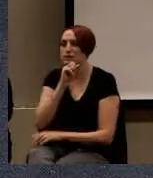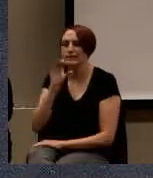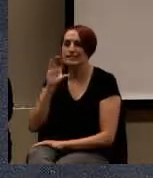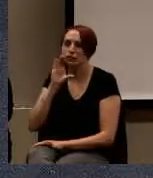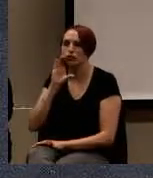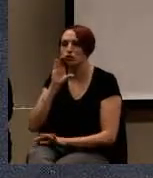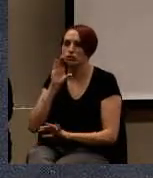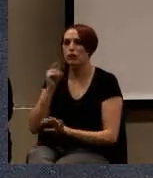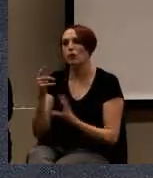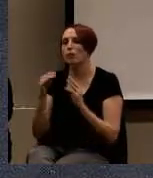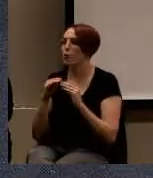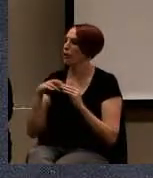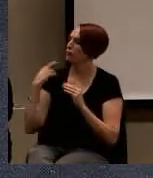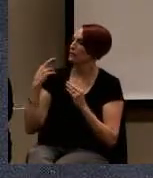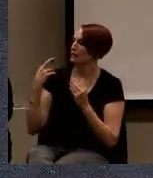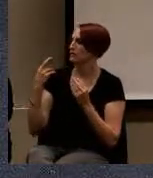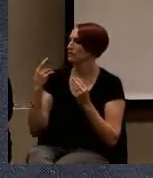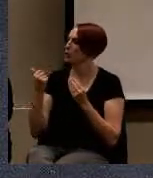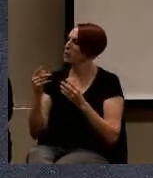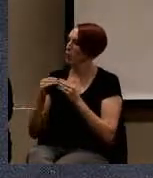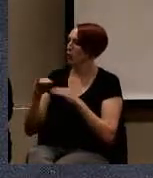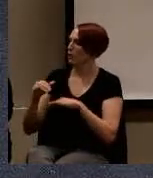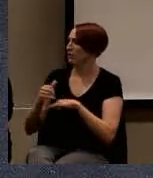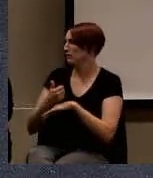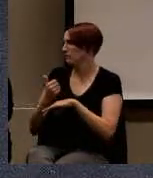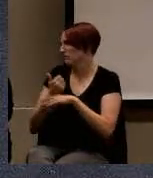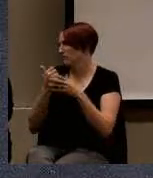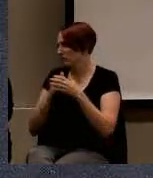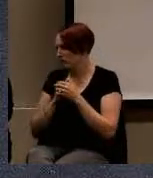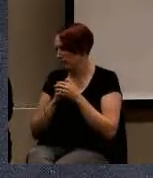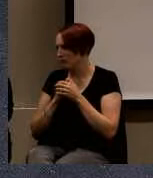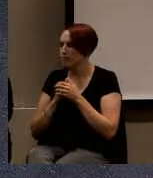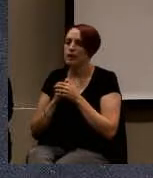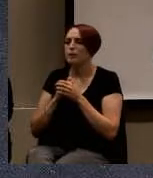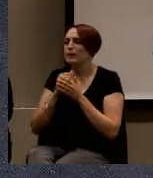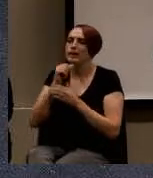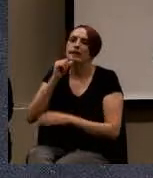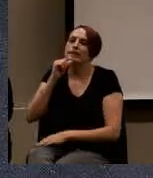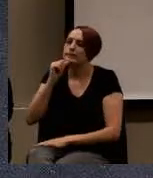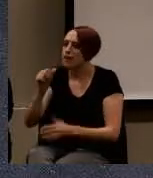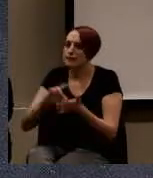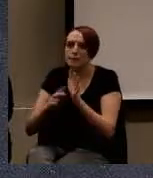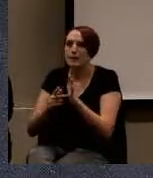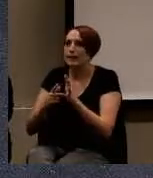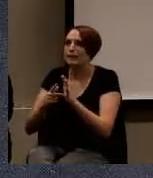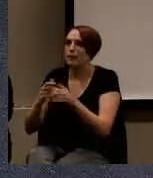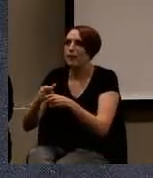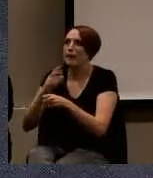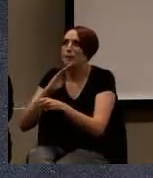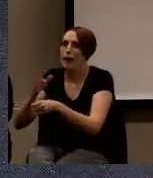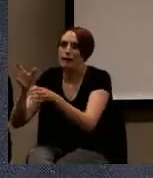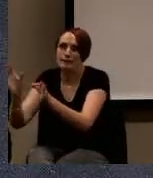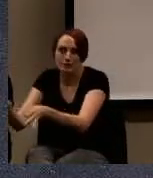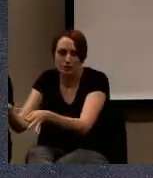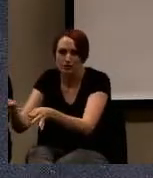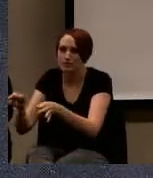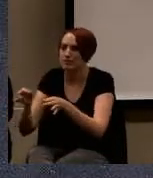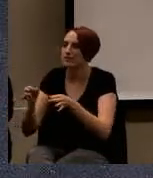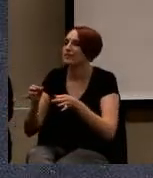Again, they're not necessarily even at the point where maybe they're making bad decisions or maybe their speed of judgement is okay, but you